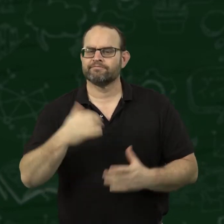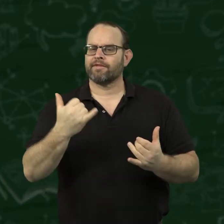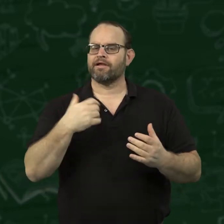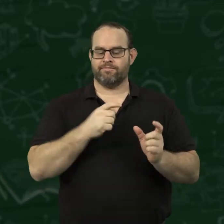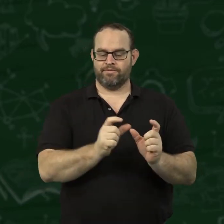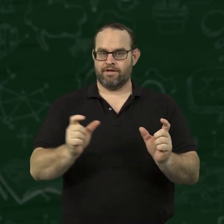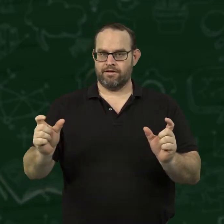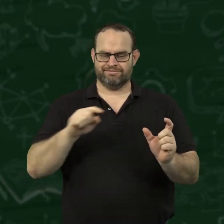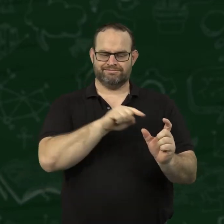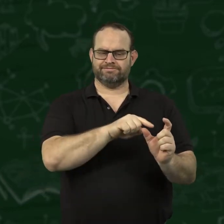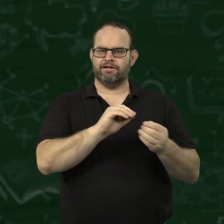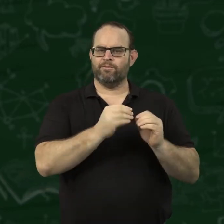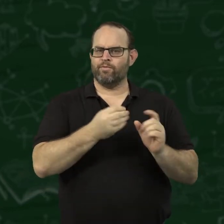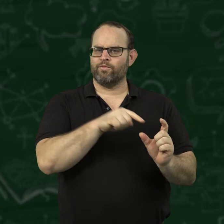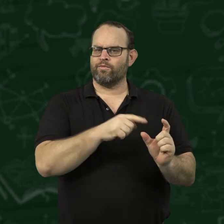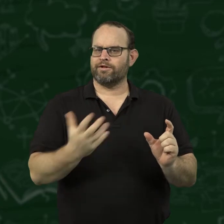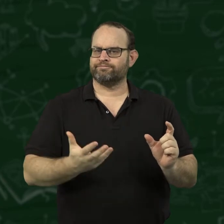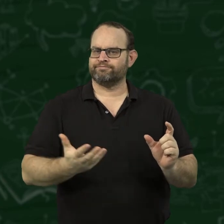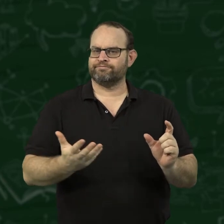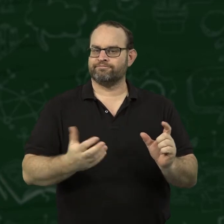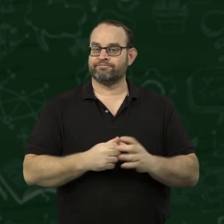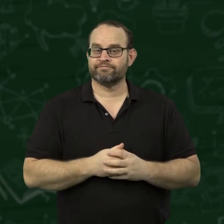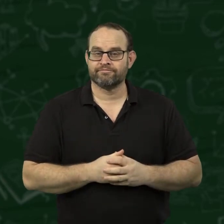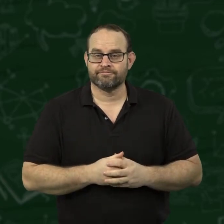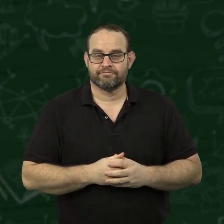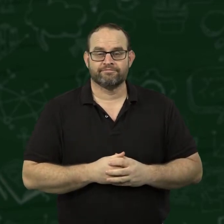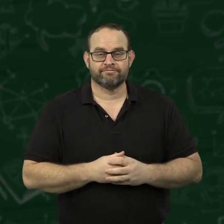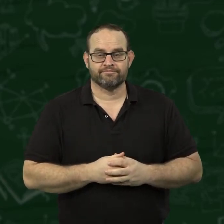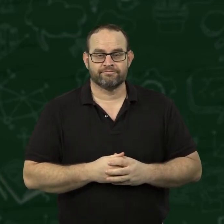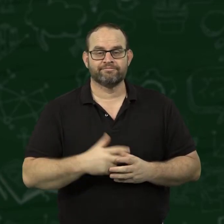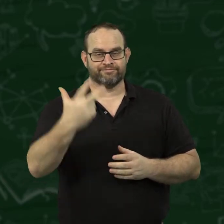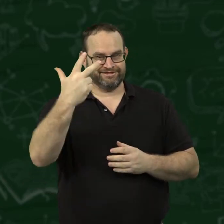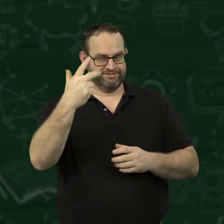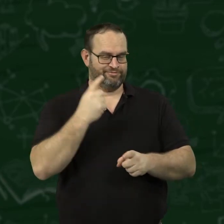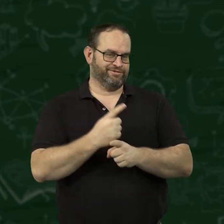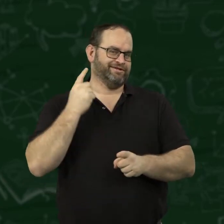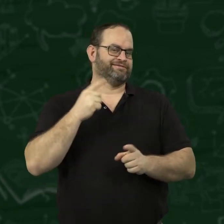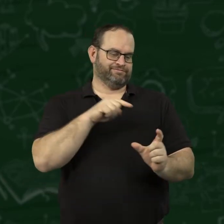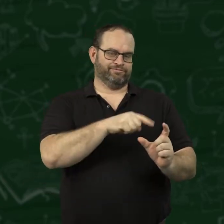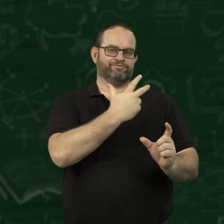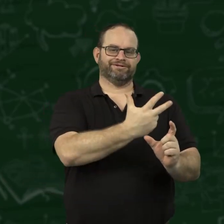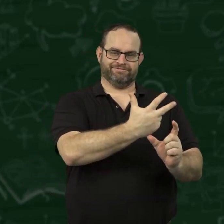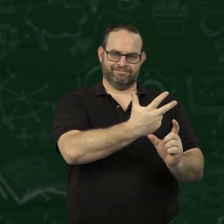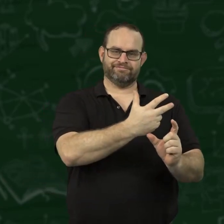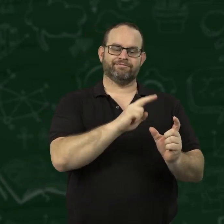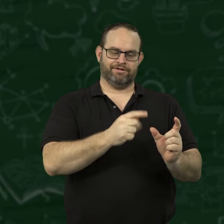Which number is in the Ones place? The answer is 3.